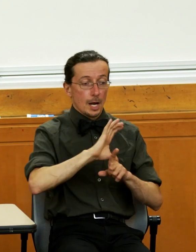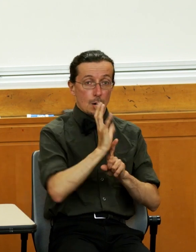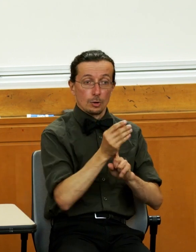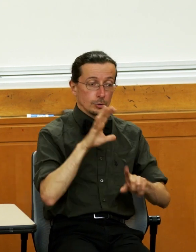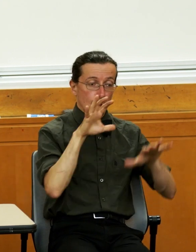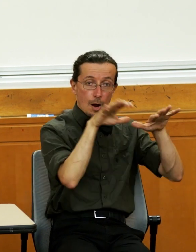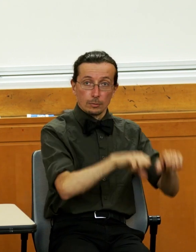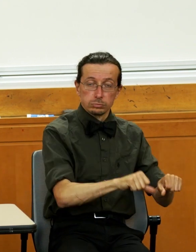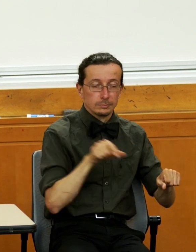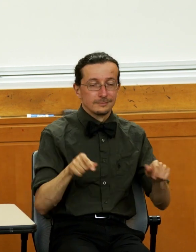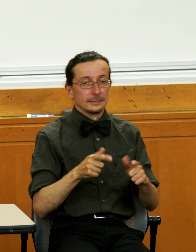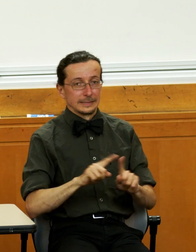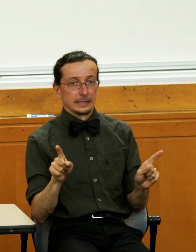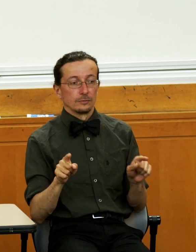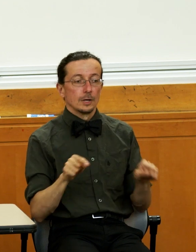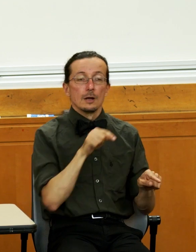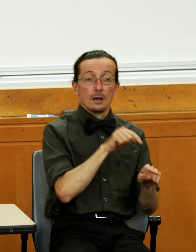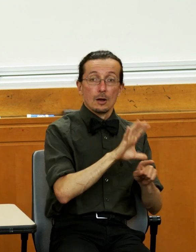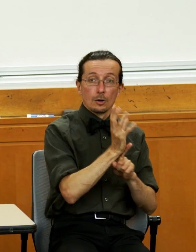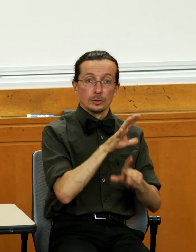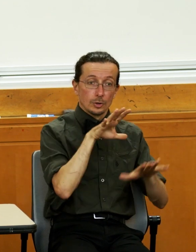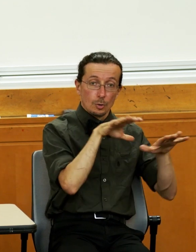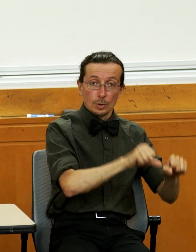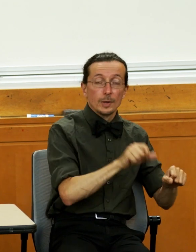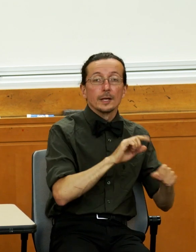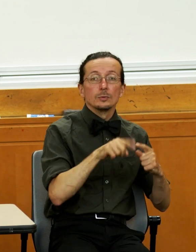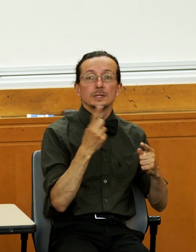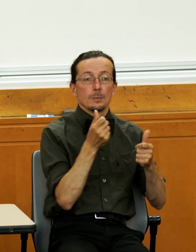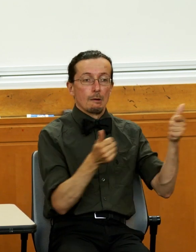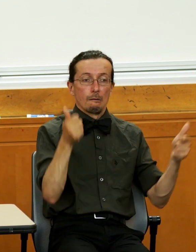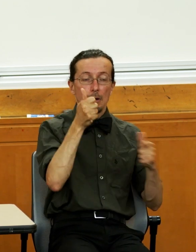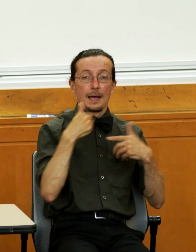occurs when a member of a group that holds power takes intellectual property, artifacts,